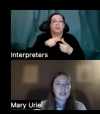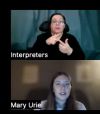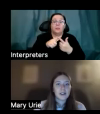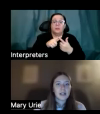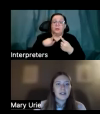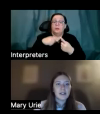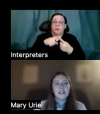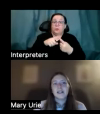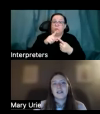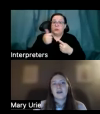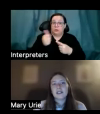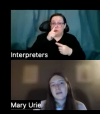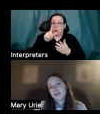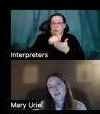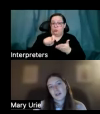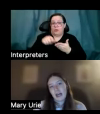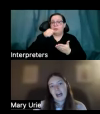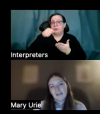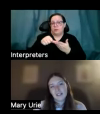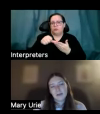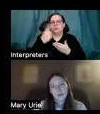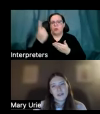writing your letter, always make sure you have some sort of